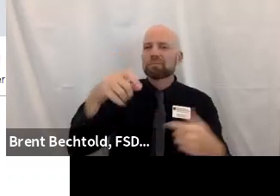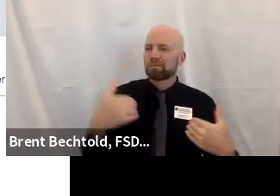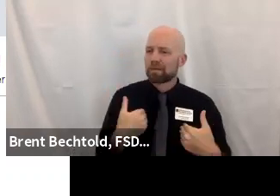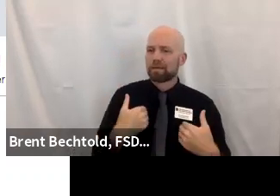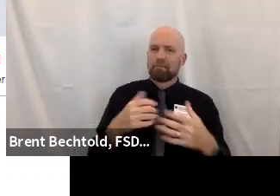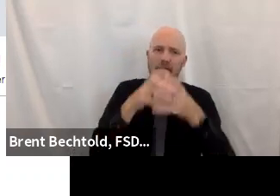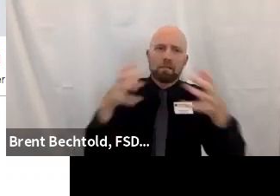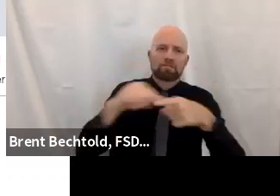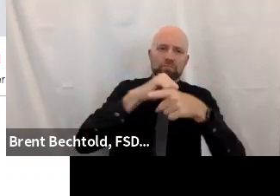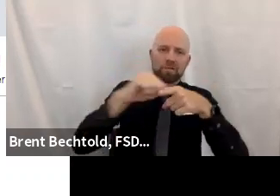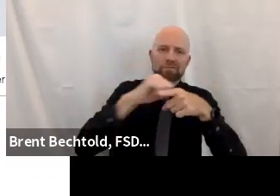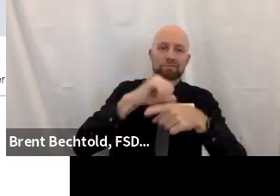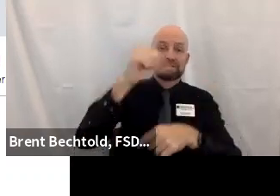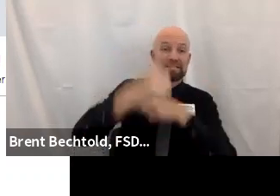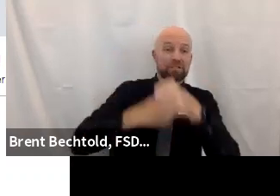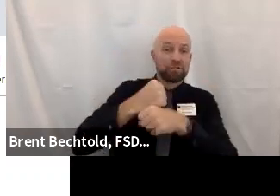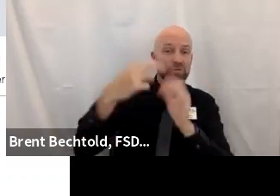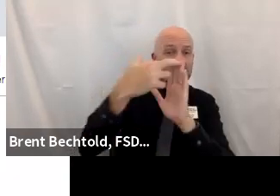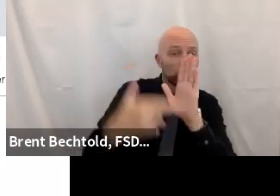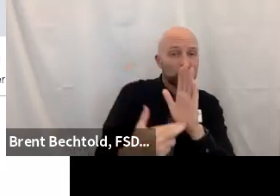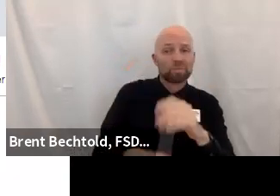Fluency is like everything. You must have a lot of practice.